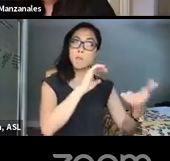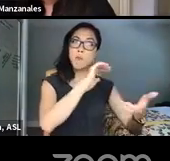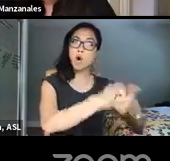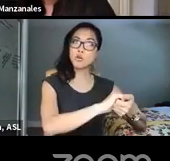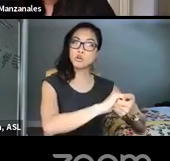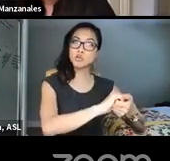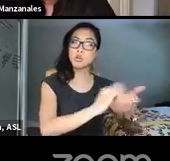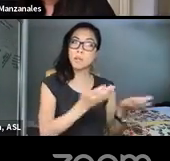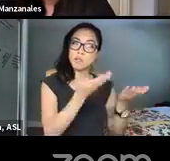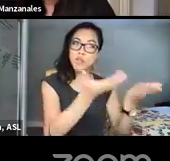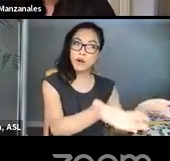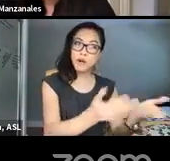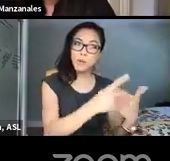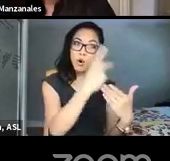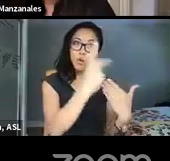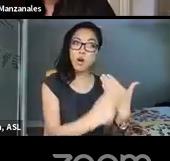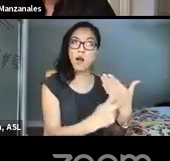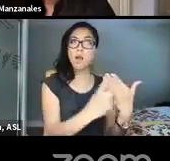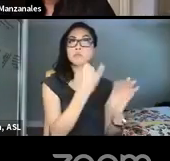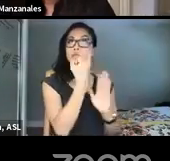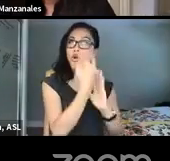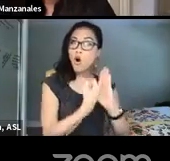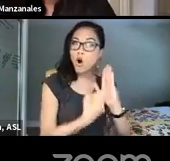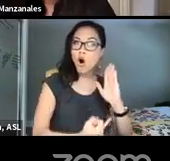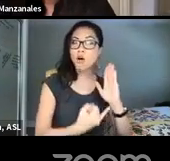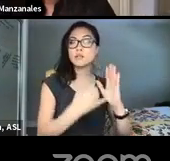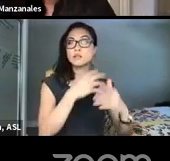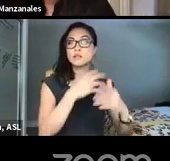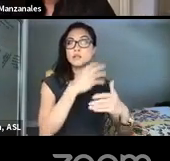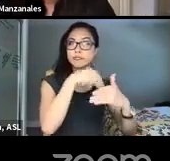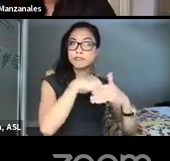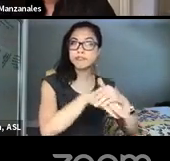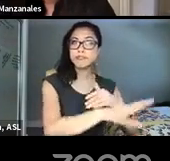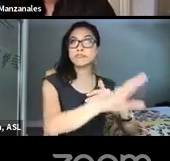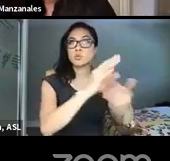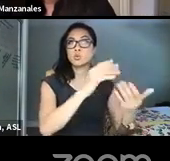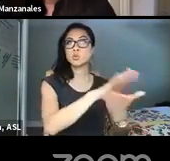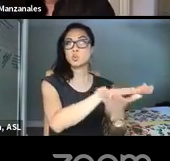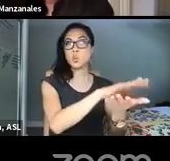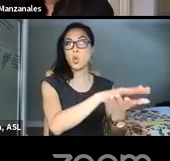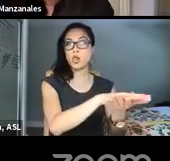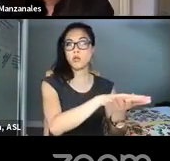challenges to the school system and the families that we serve.